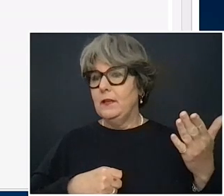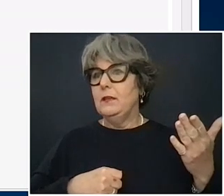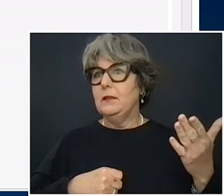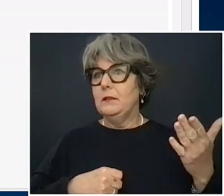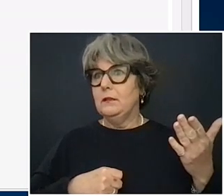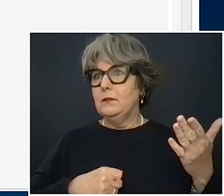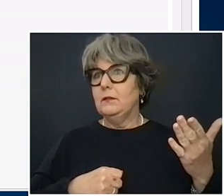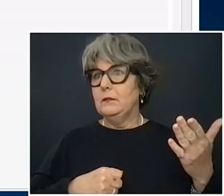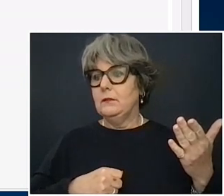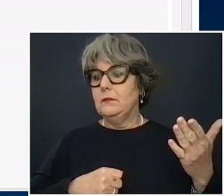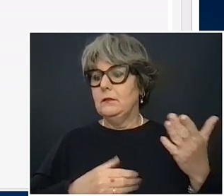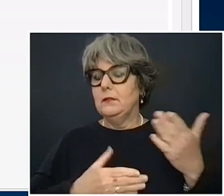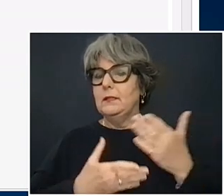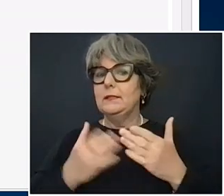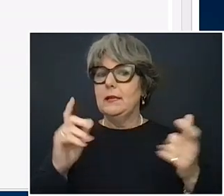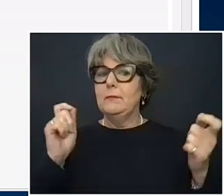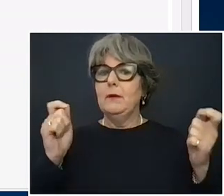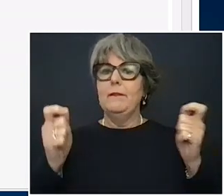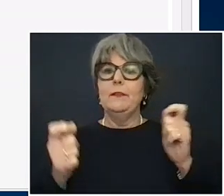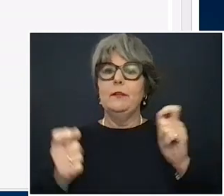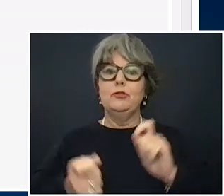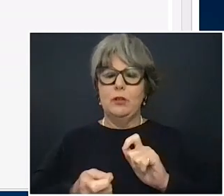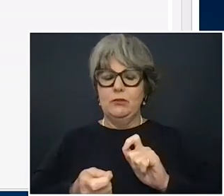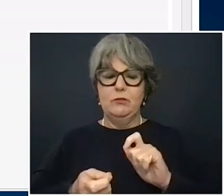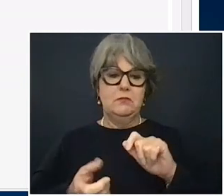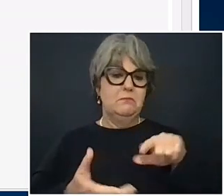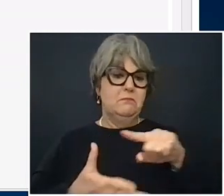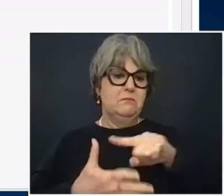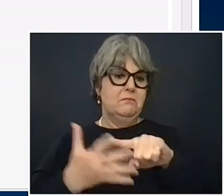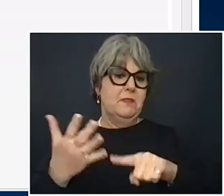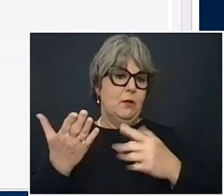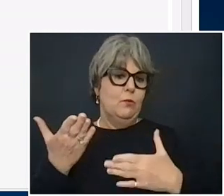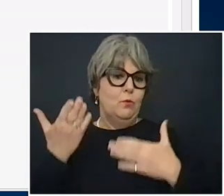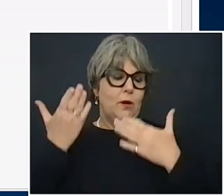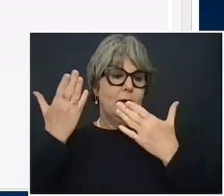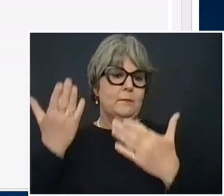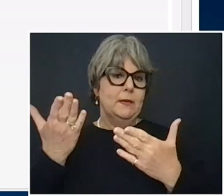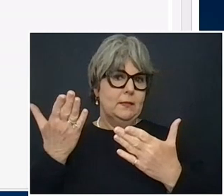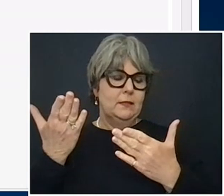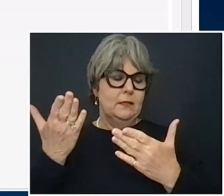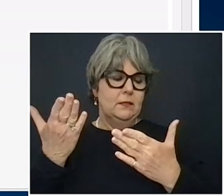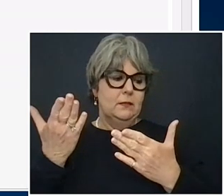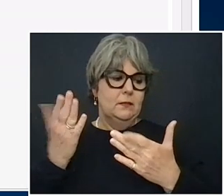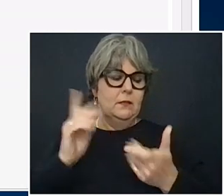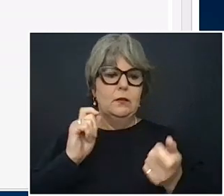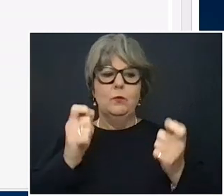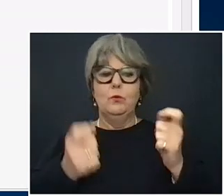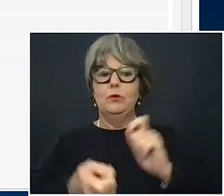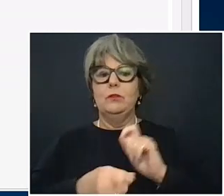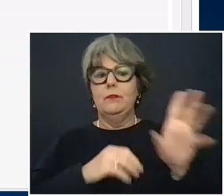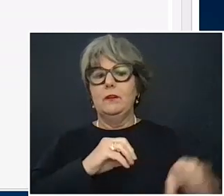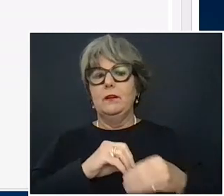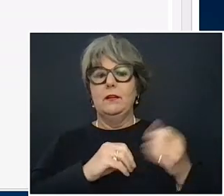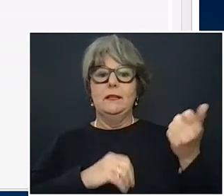changes that were recommended were changes from the additional 1969 Federal Register